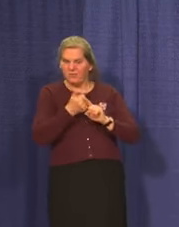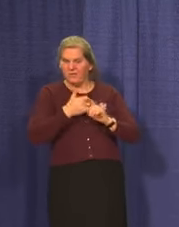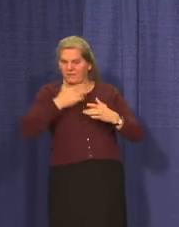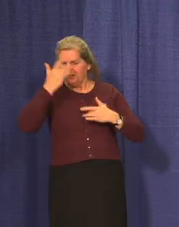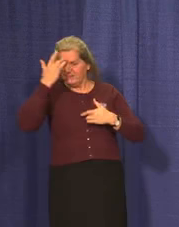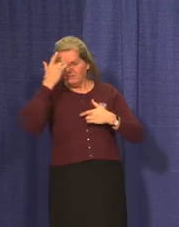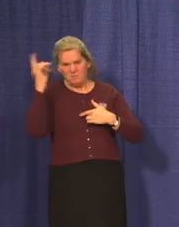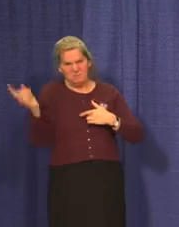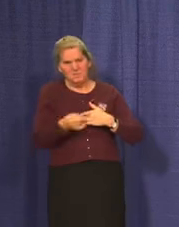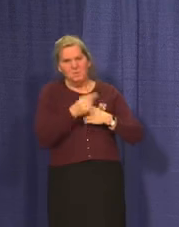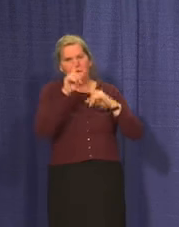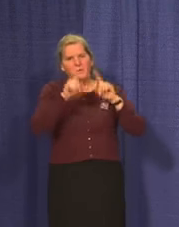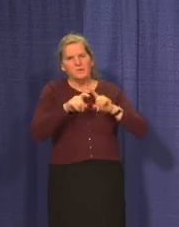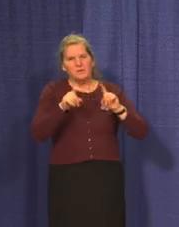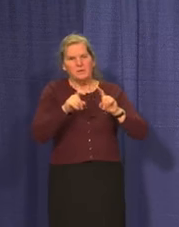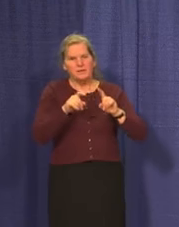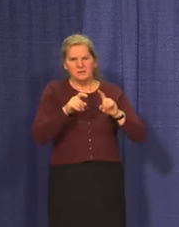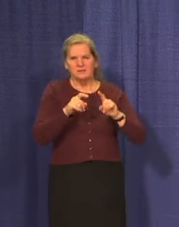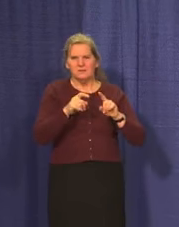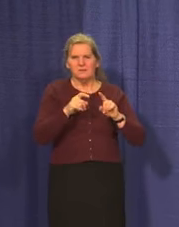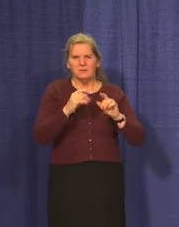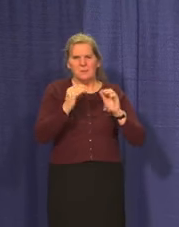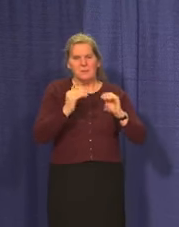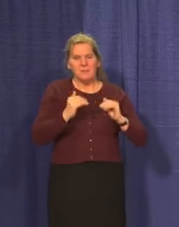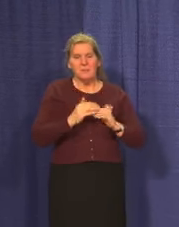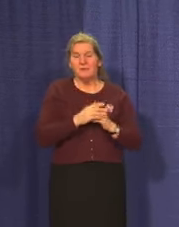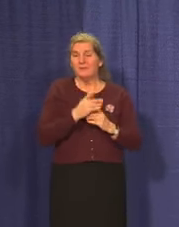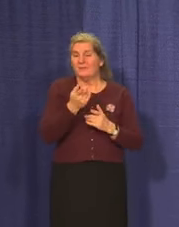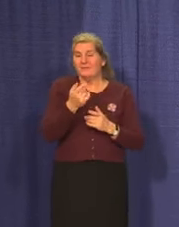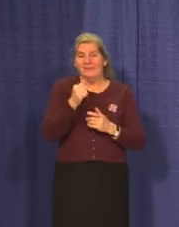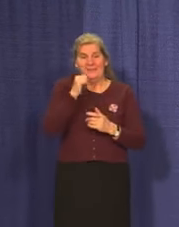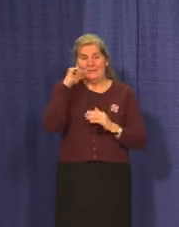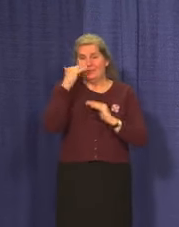THOSE ARE THE IMMEDIATE STEPS. REMEMBER, THIS IS ONLY SINCE YESTERDAY MORNING.